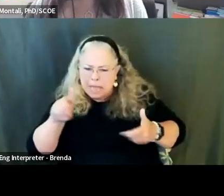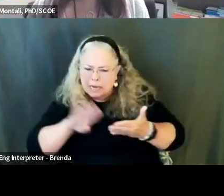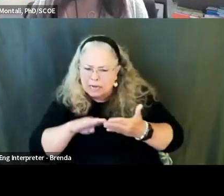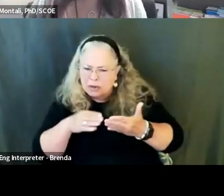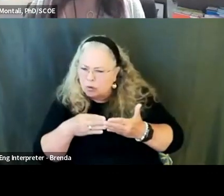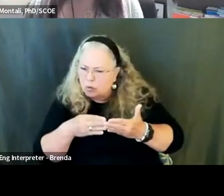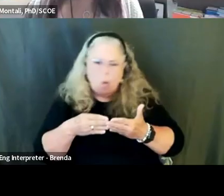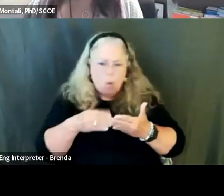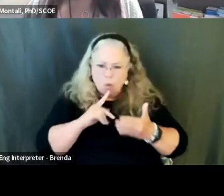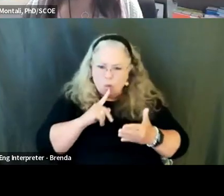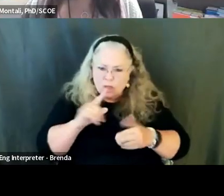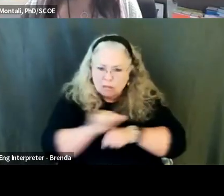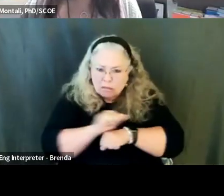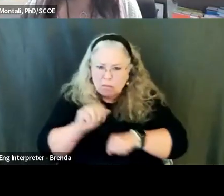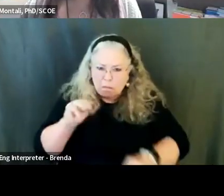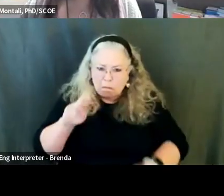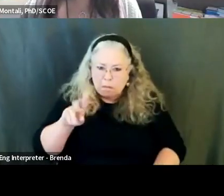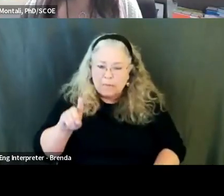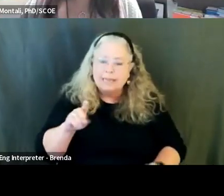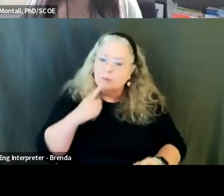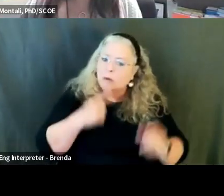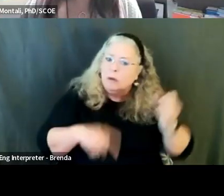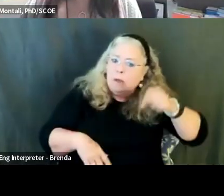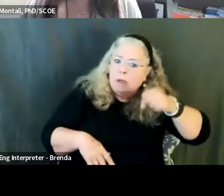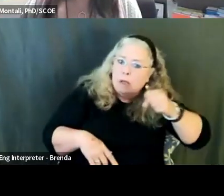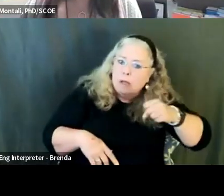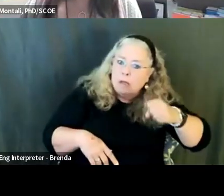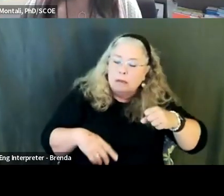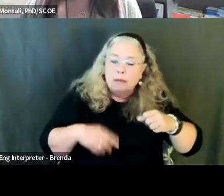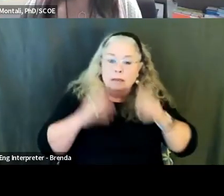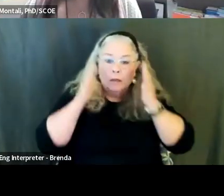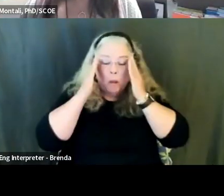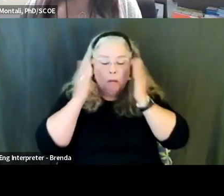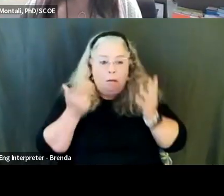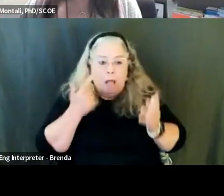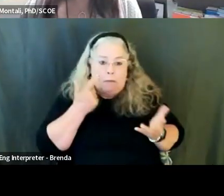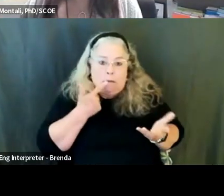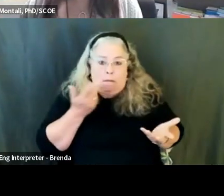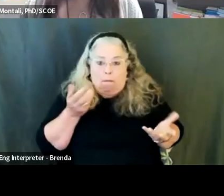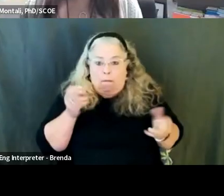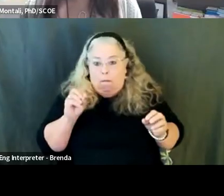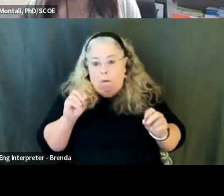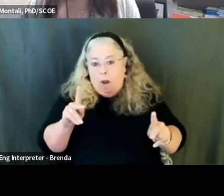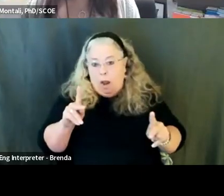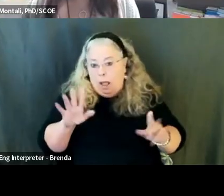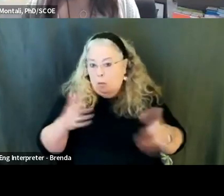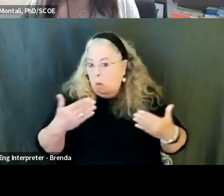with actual mud in it? And she was like “Yeah!” And I said “Uh okay. Let's let's explore this.”